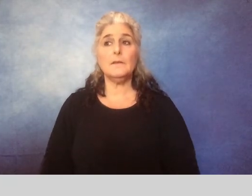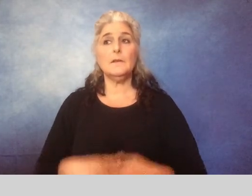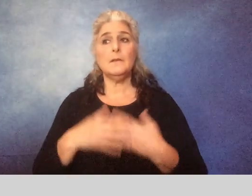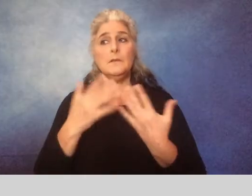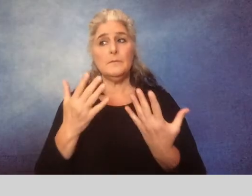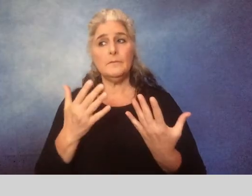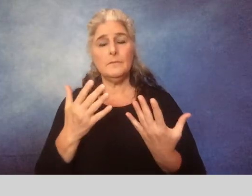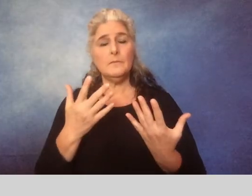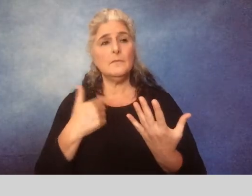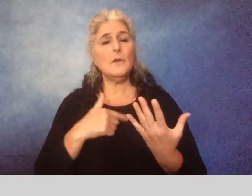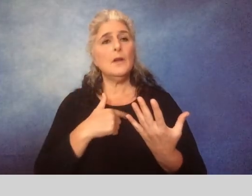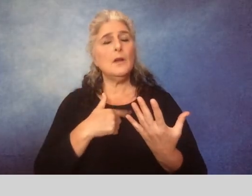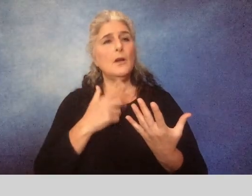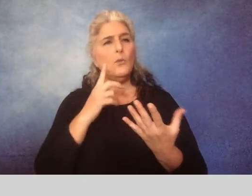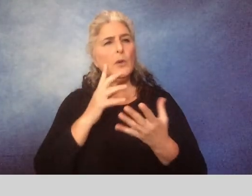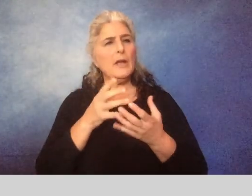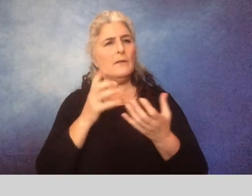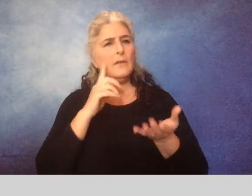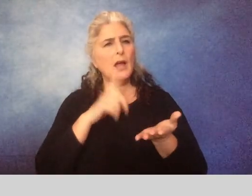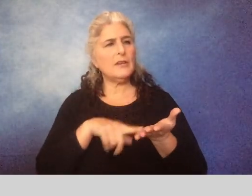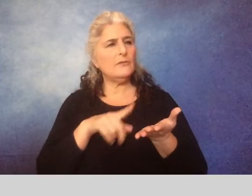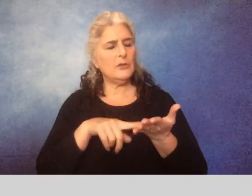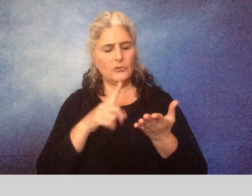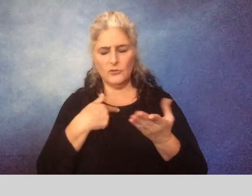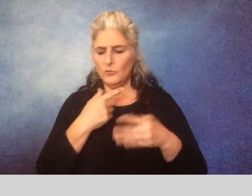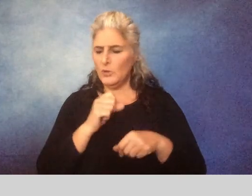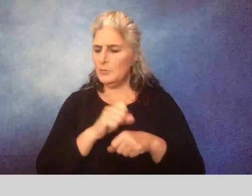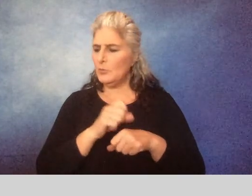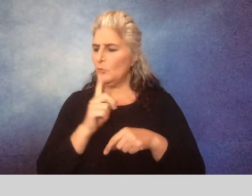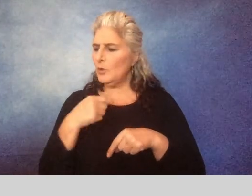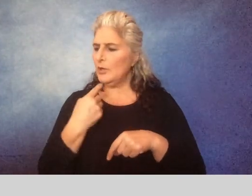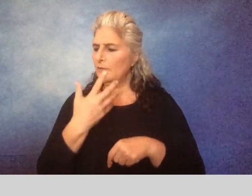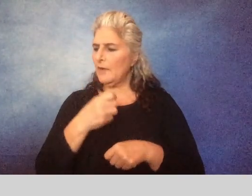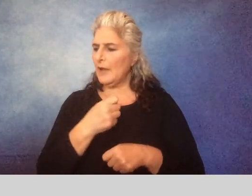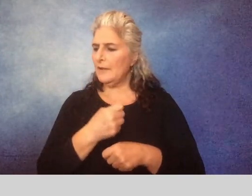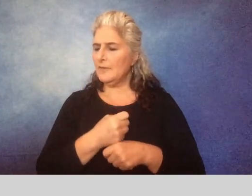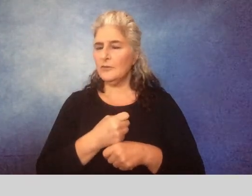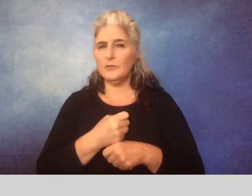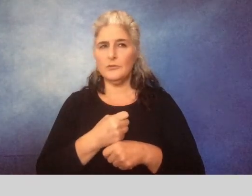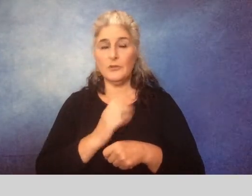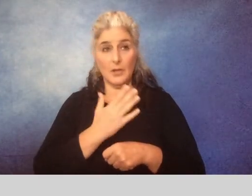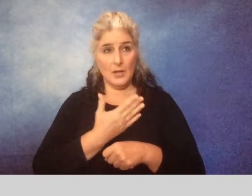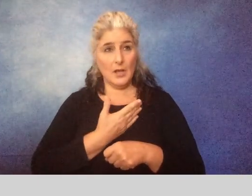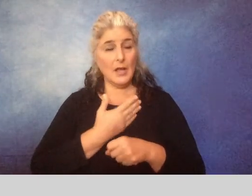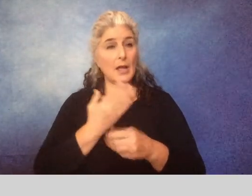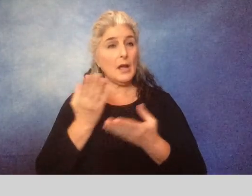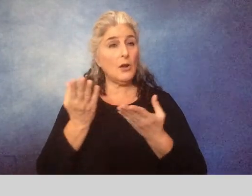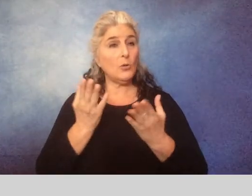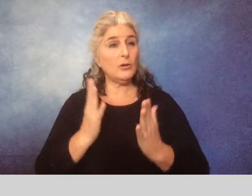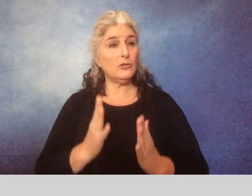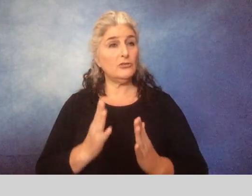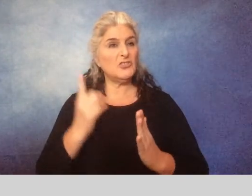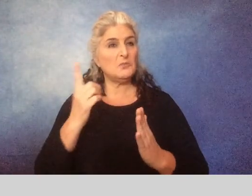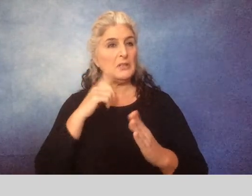We have lost research that we've been working on for five years. Our servers have been sabotaged.